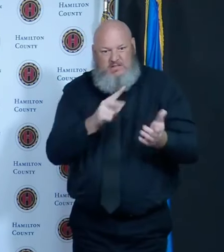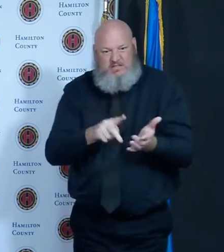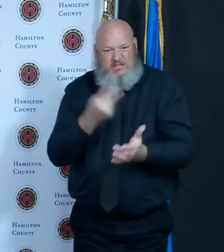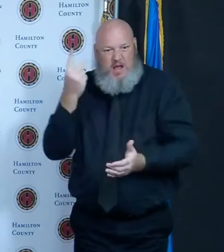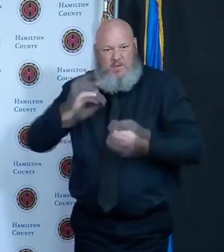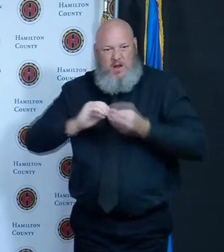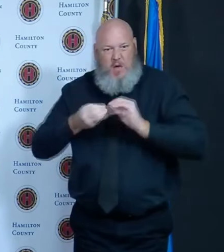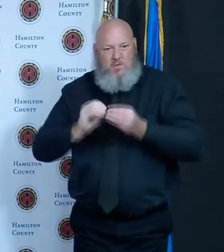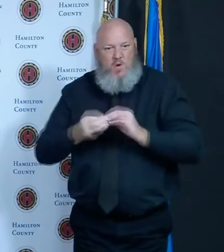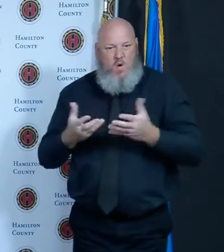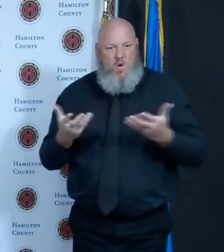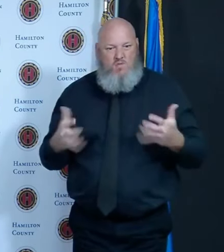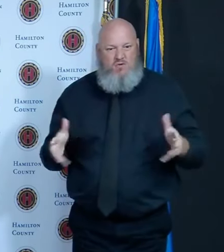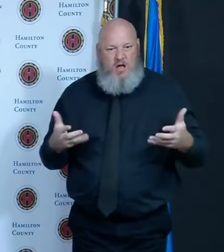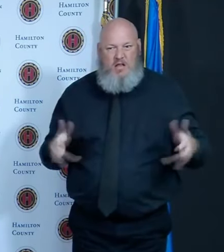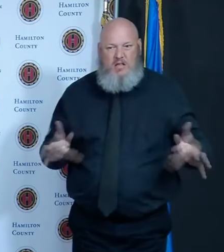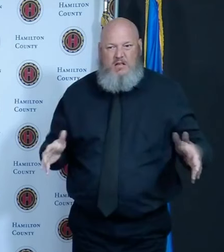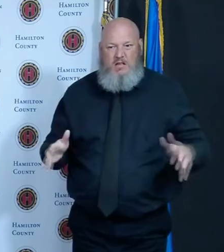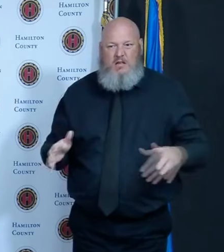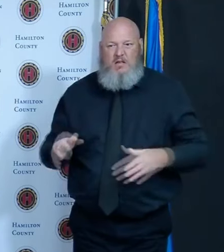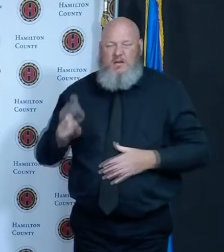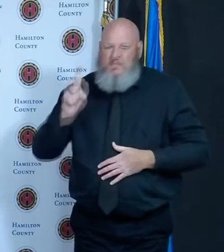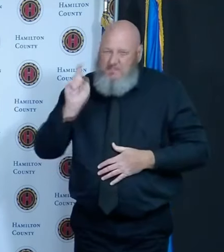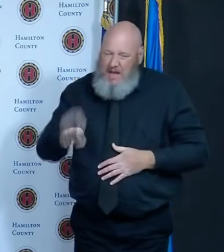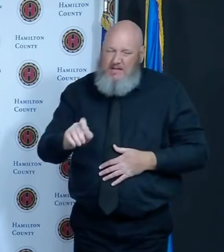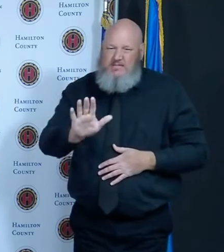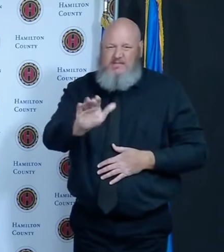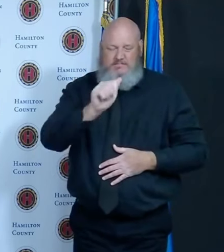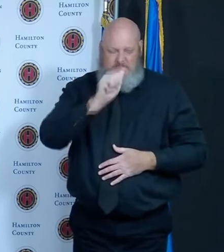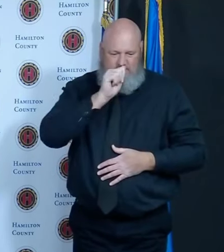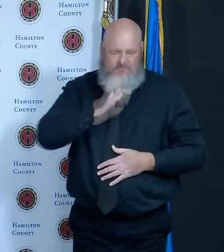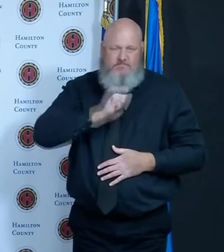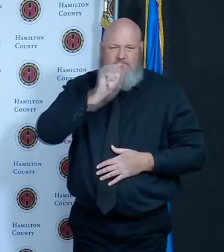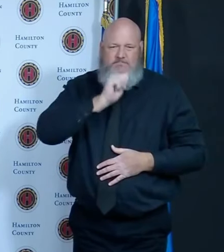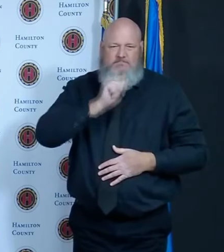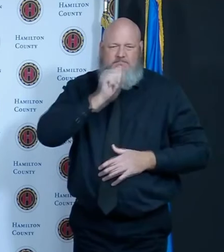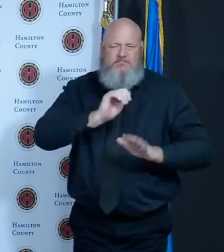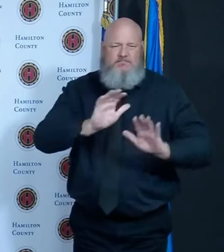and we can't let the promise of the future stop our efforts in the present